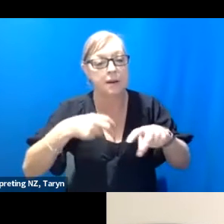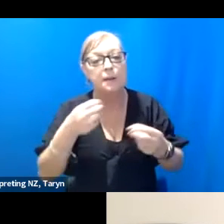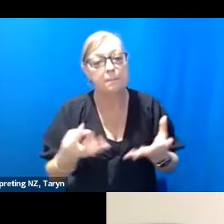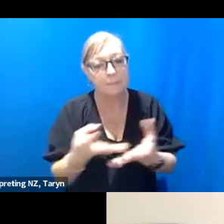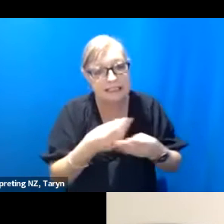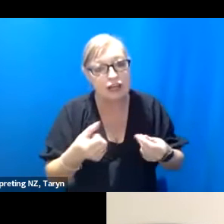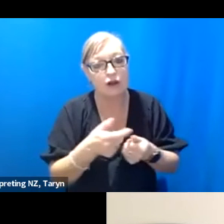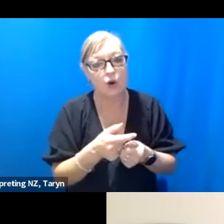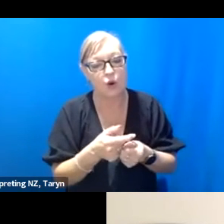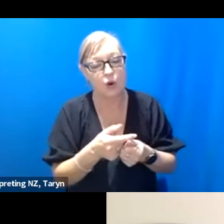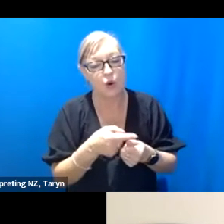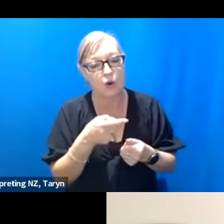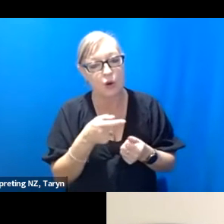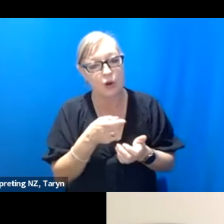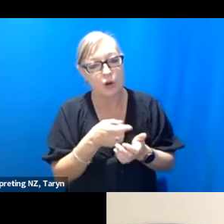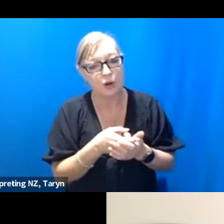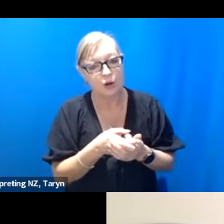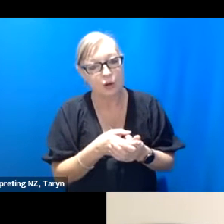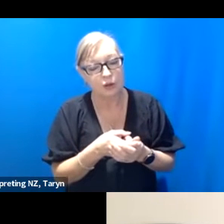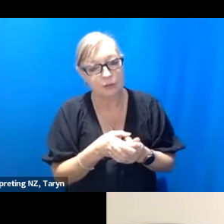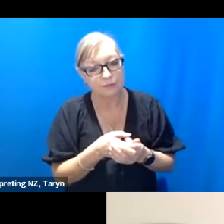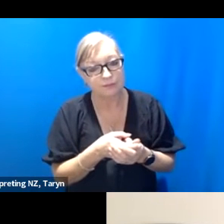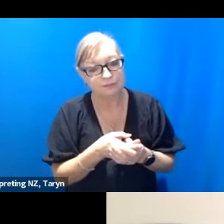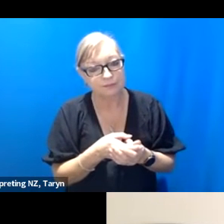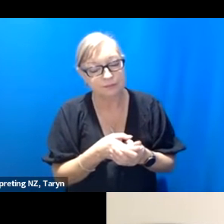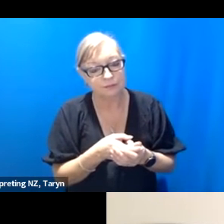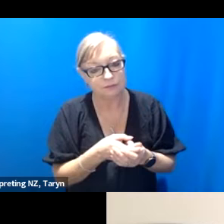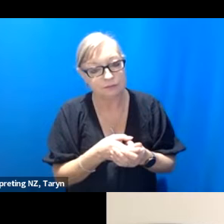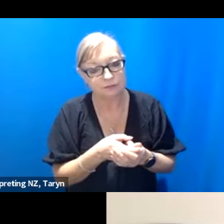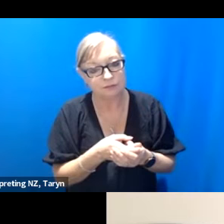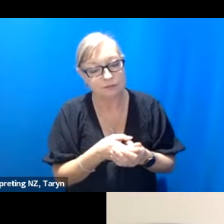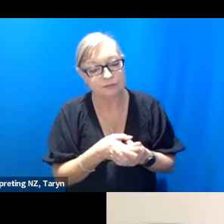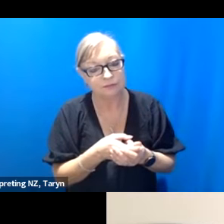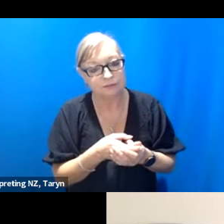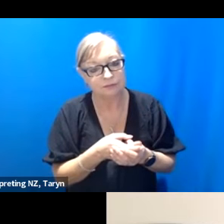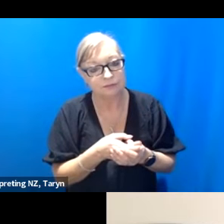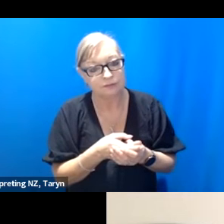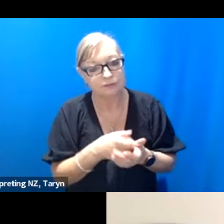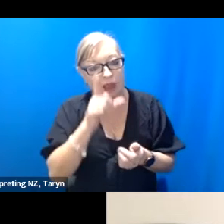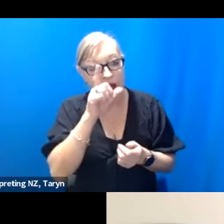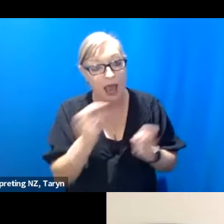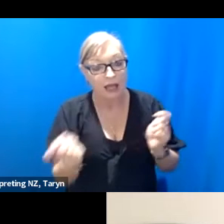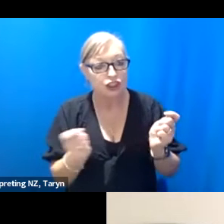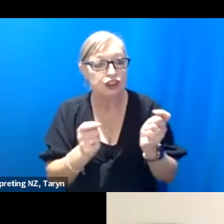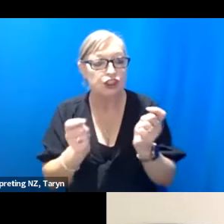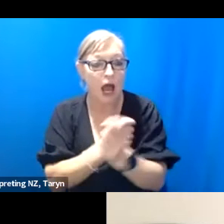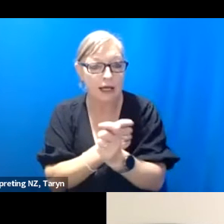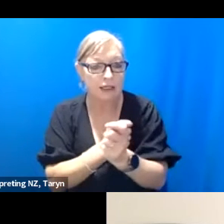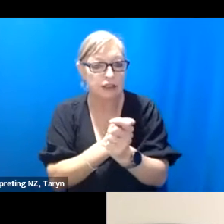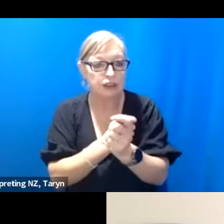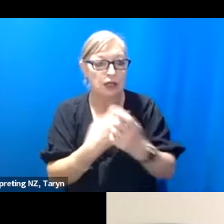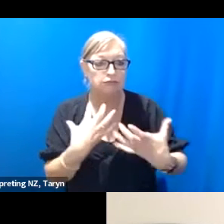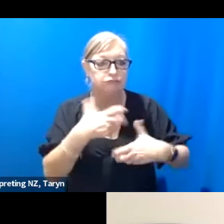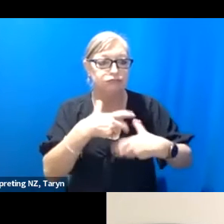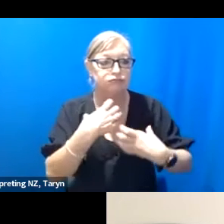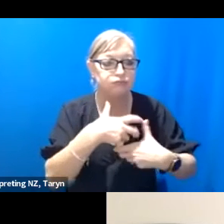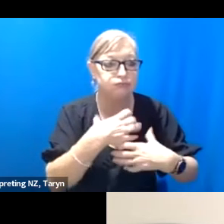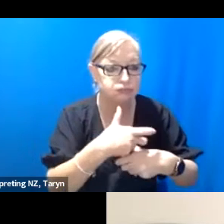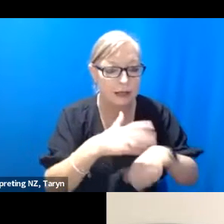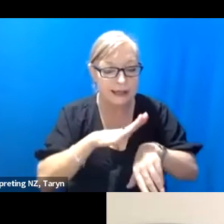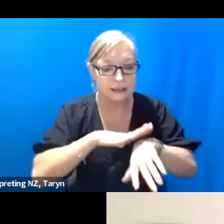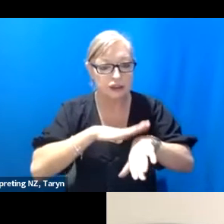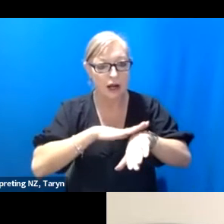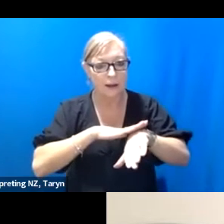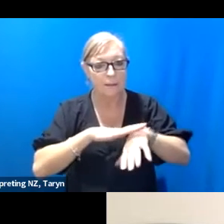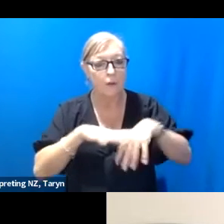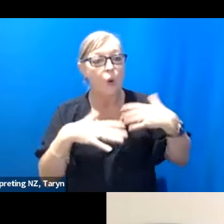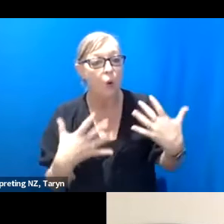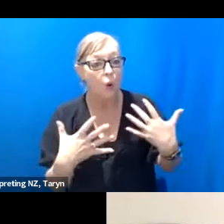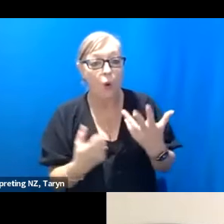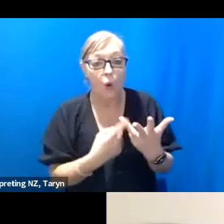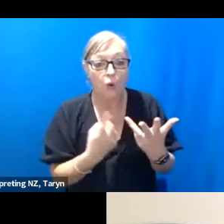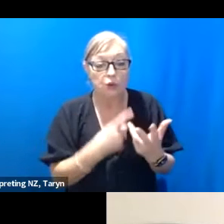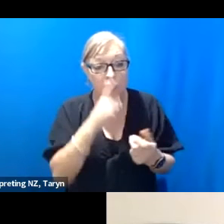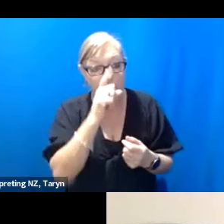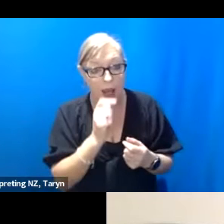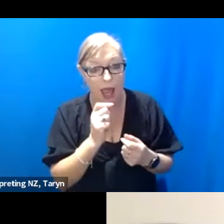how might you make material that can shift and alter in time or also can alter with a body,